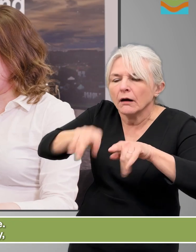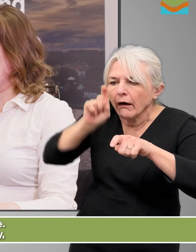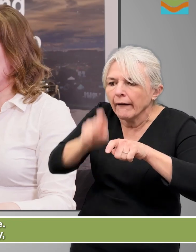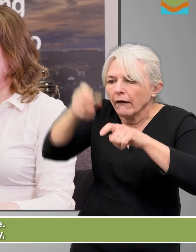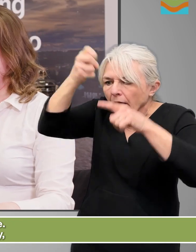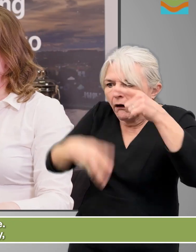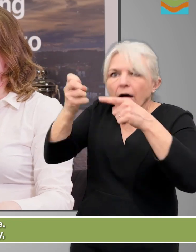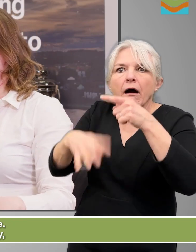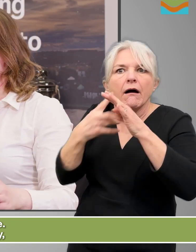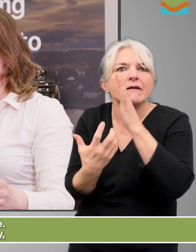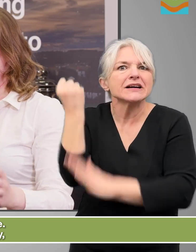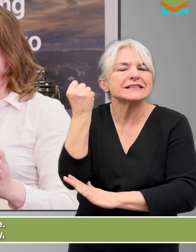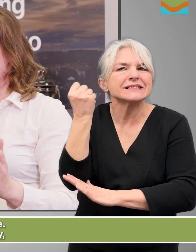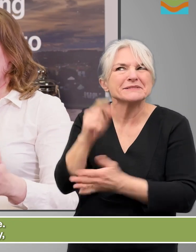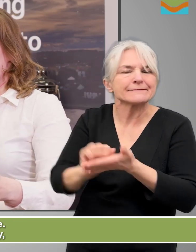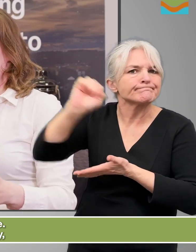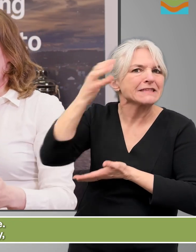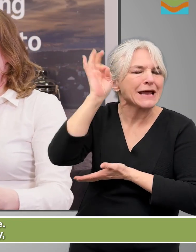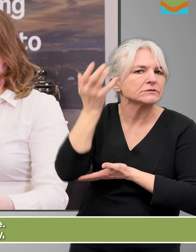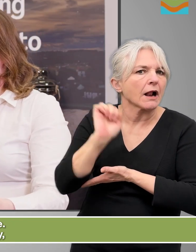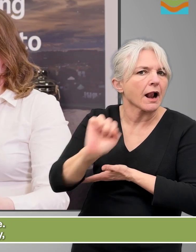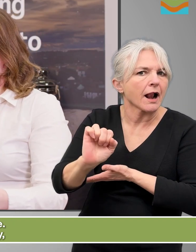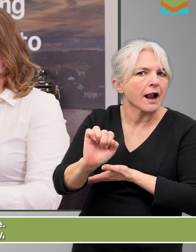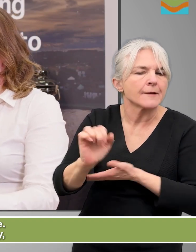that sits somewhere else. And when you've got say,